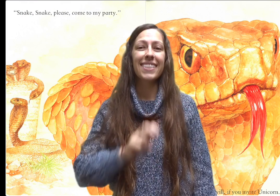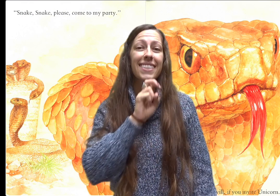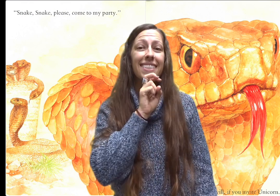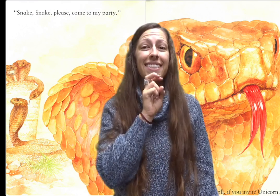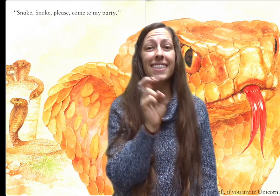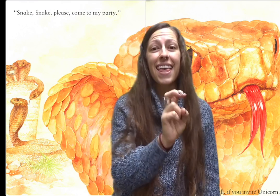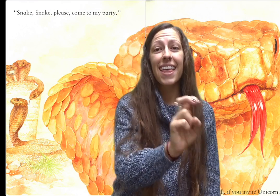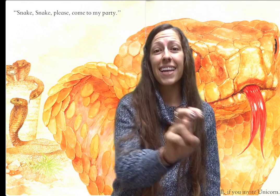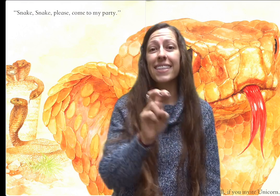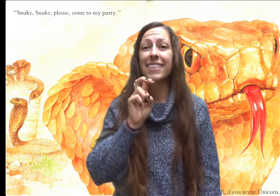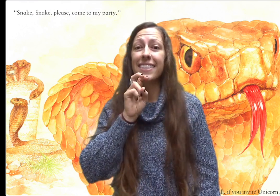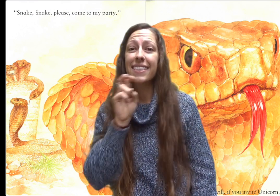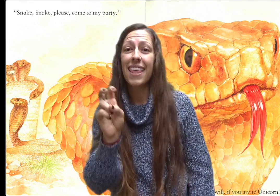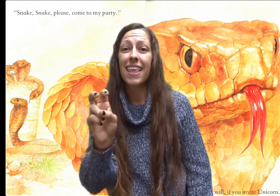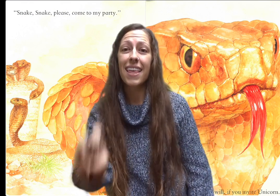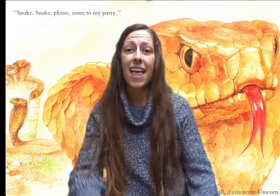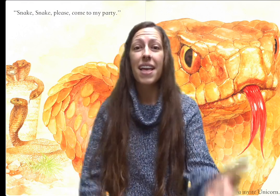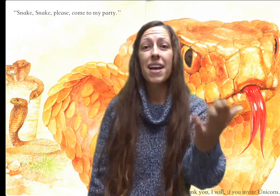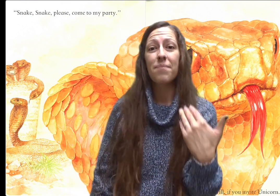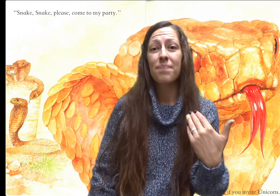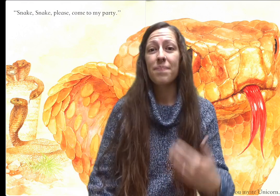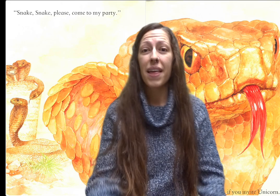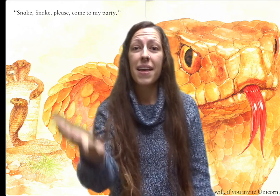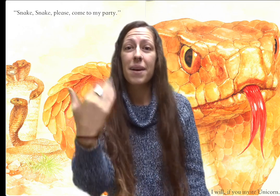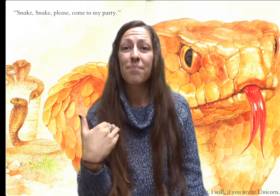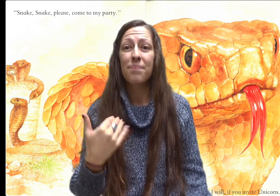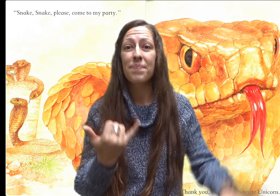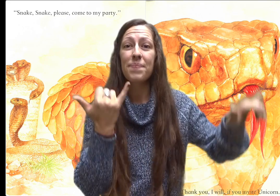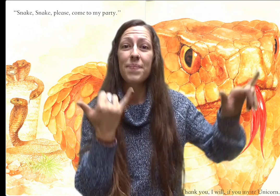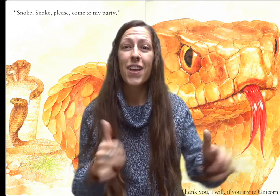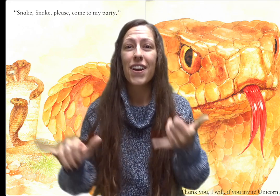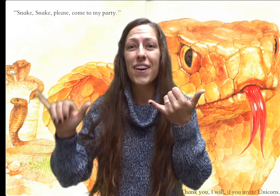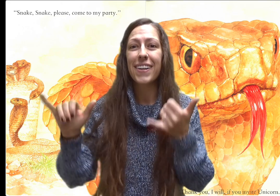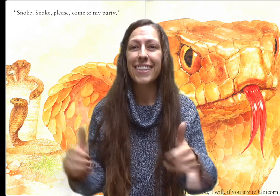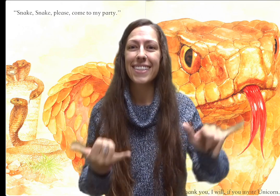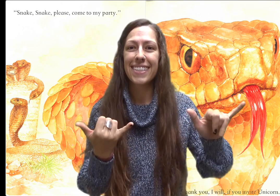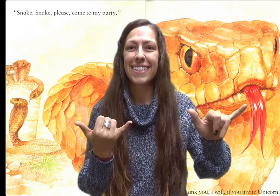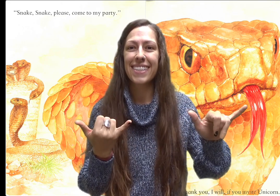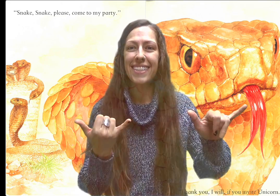Snake, Snake, come to my party.